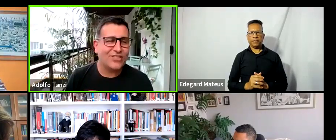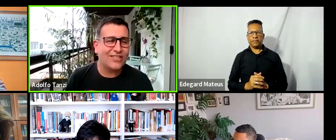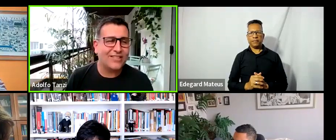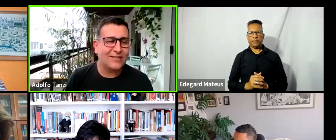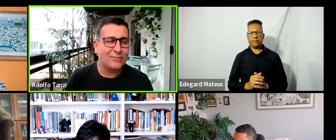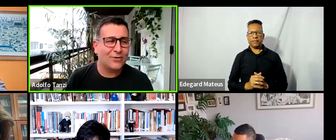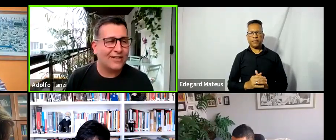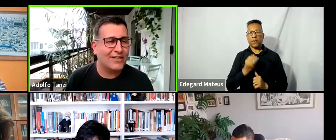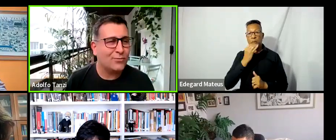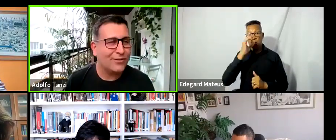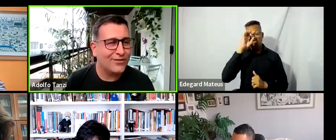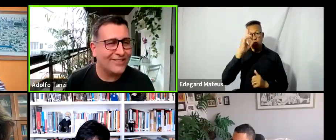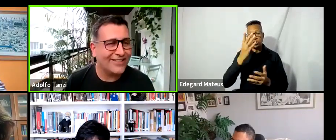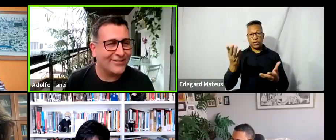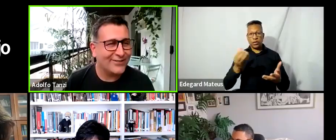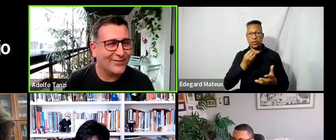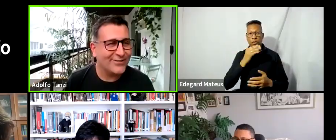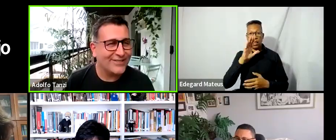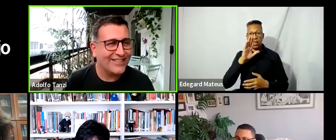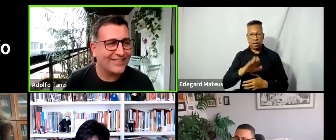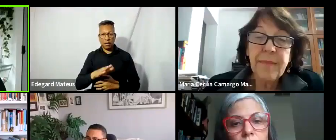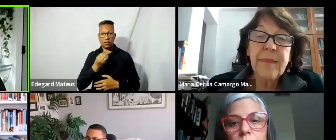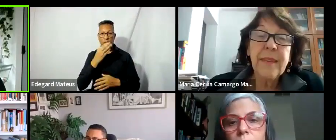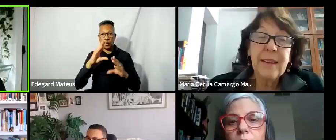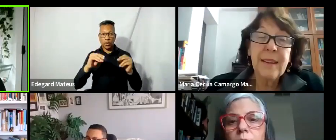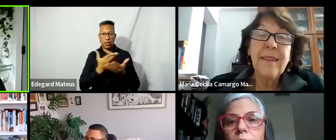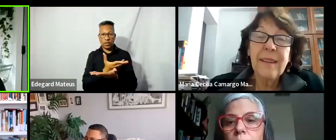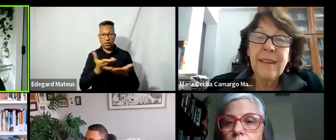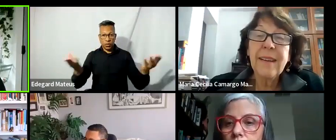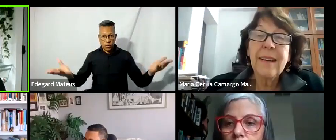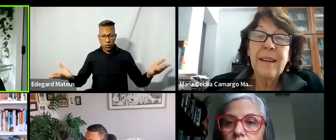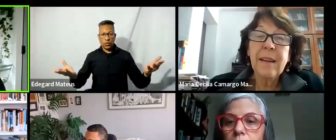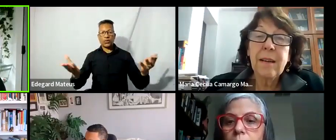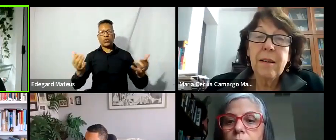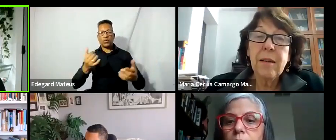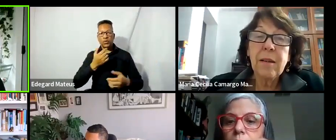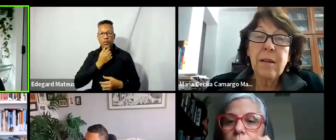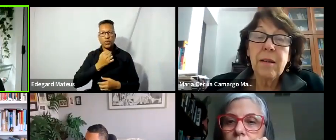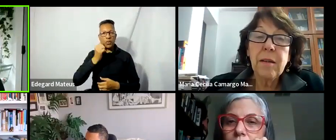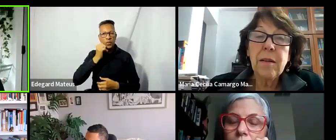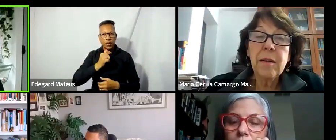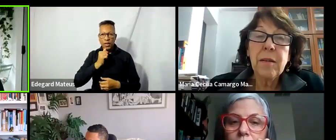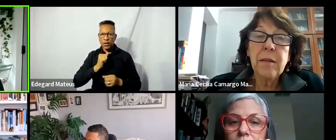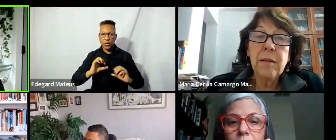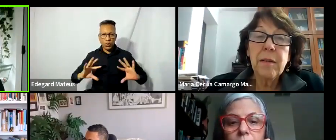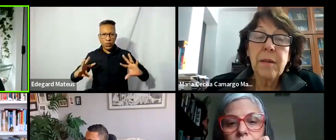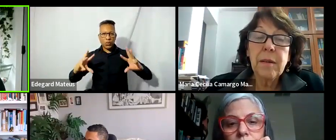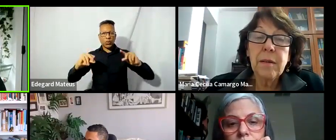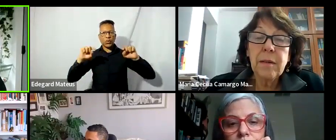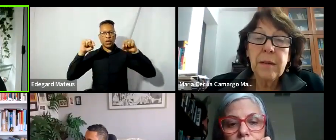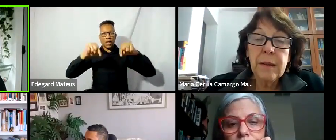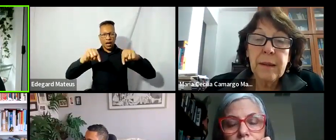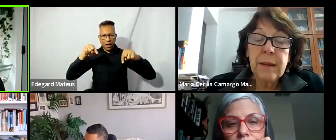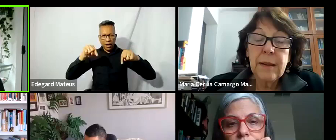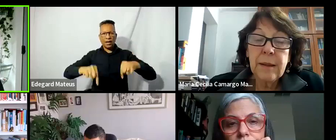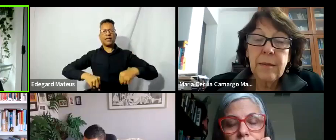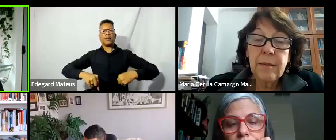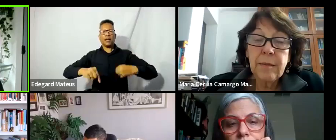Almost in life fe, and both and both gee, but